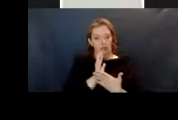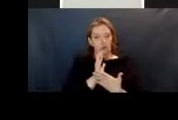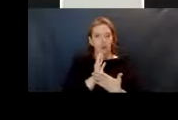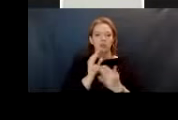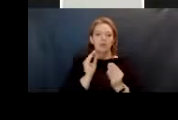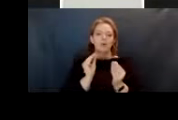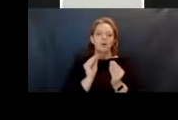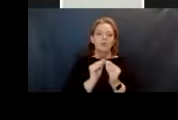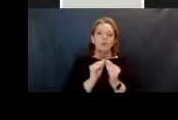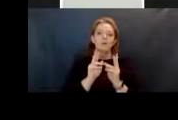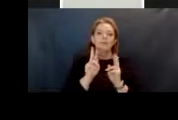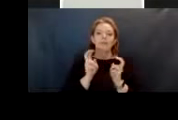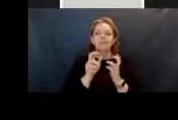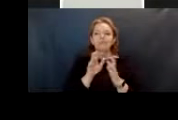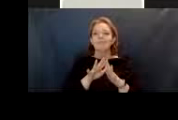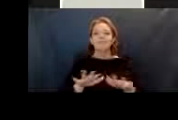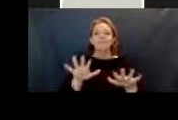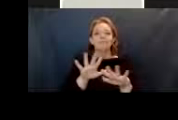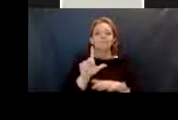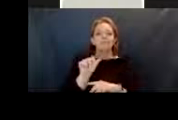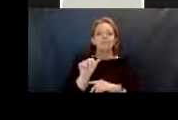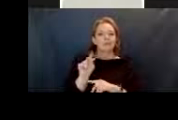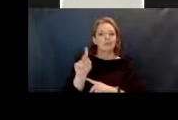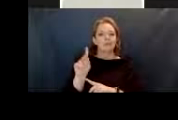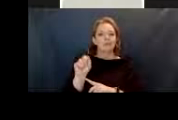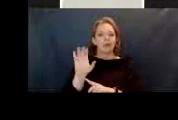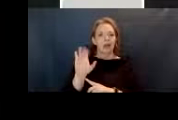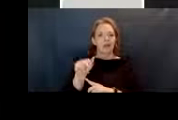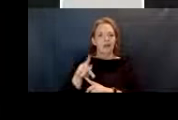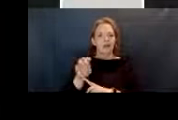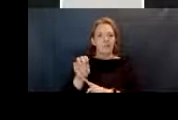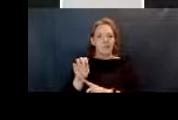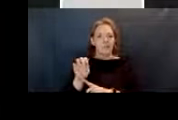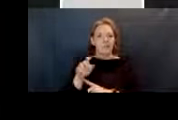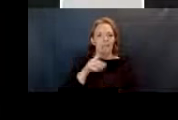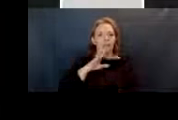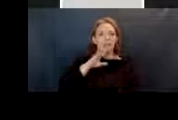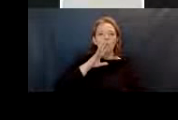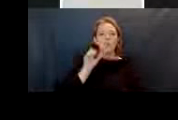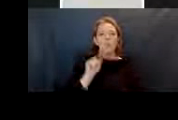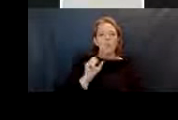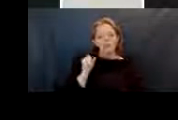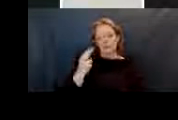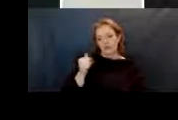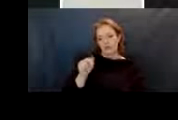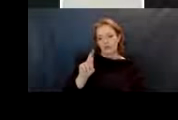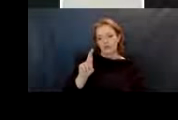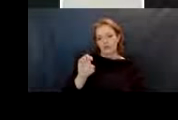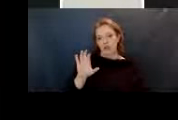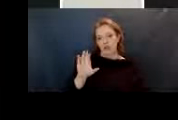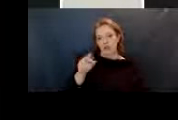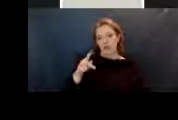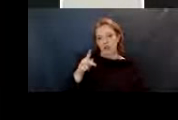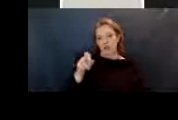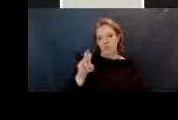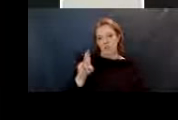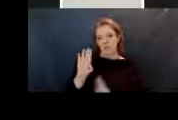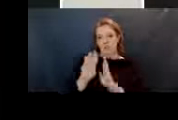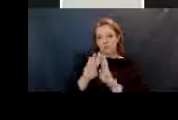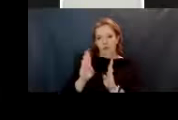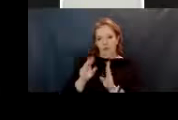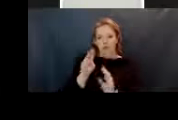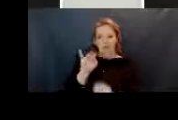These are old sharecropping houses in Money, Mississippi, just off the edge of a cornfield.